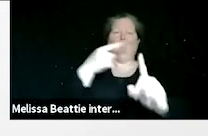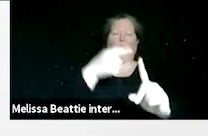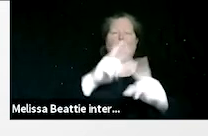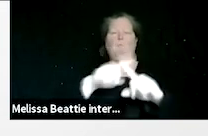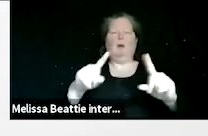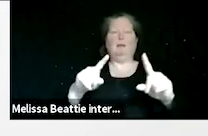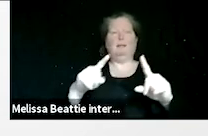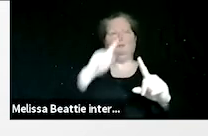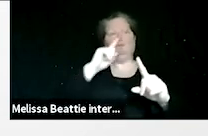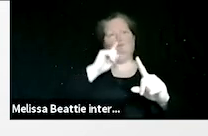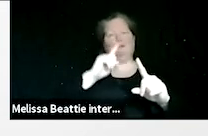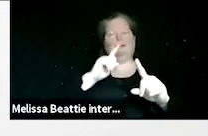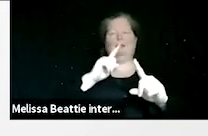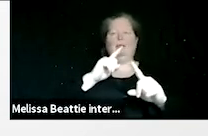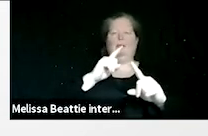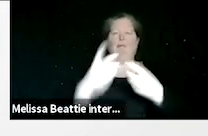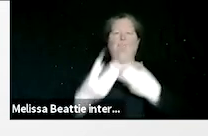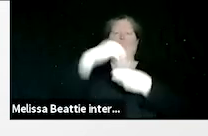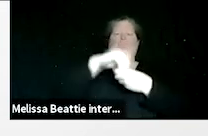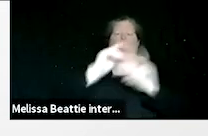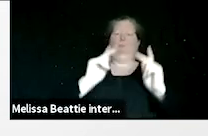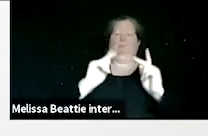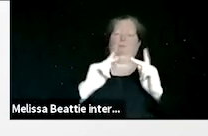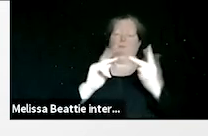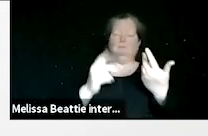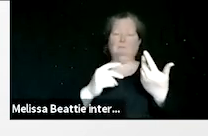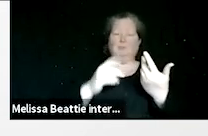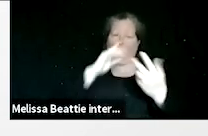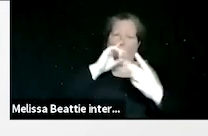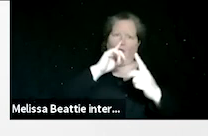you know with the game of phi and the engagement of, you know, brain activity